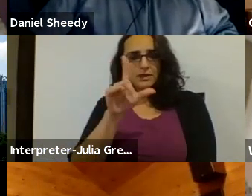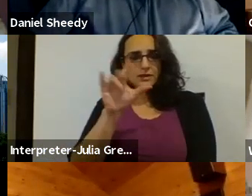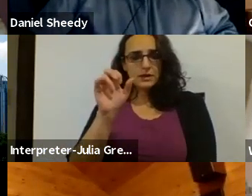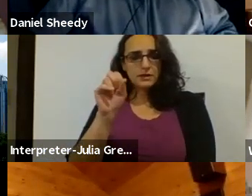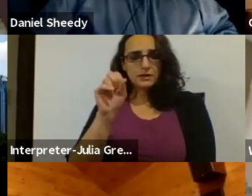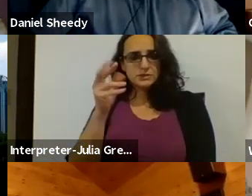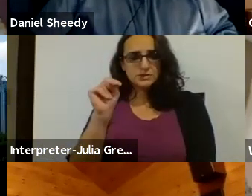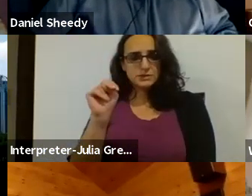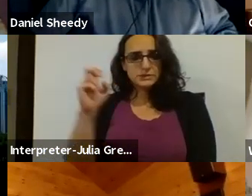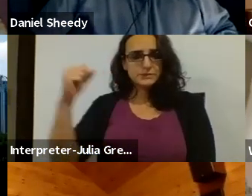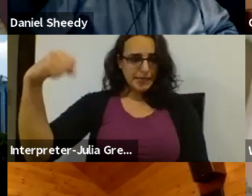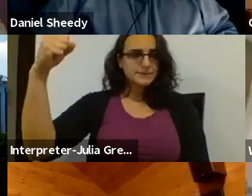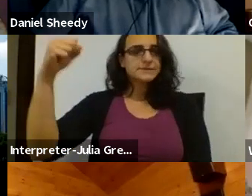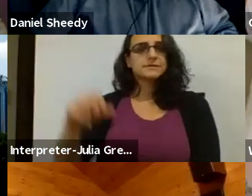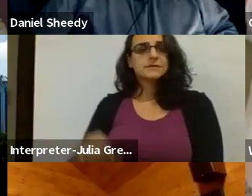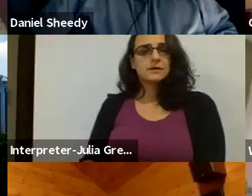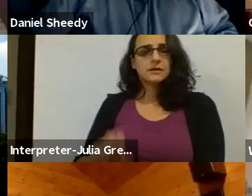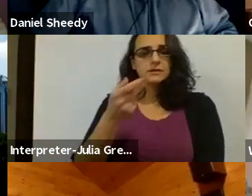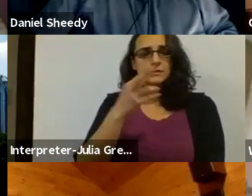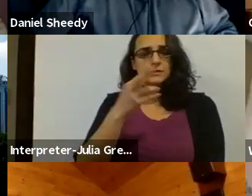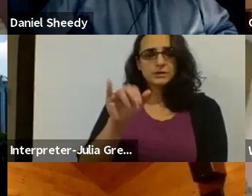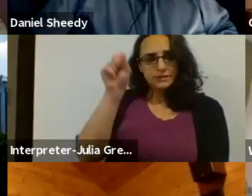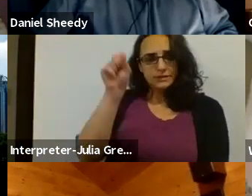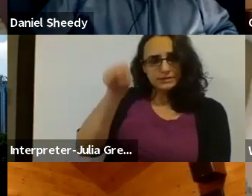Kathleen Stern: Yes. Carolyn Gallagher: Sherry Colin. Carolyn Gallagher: Yes, dance, Ed.